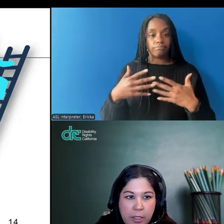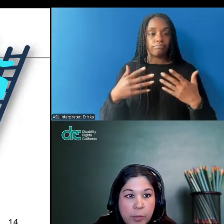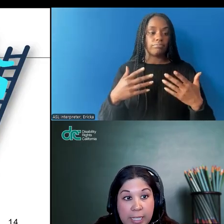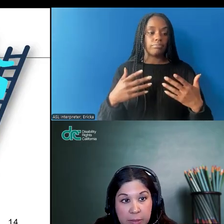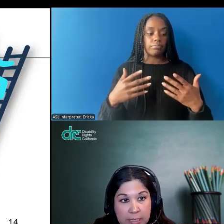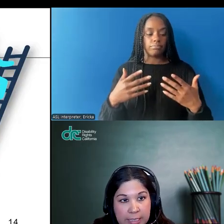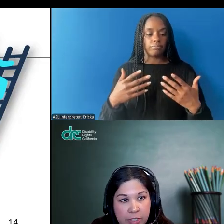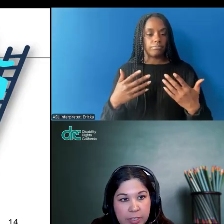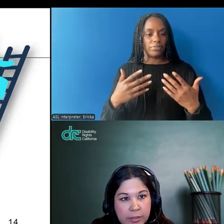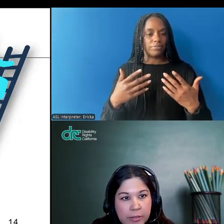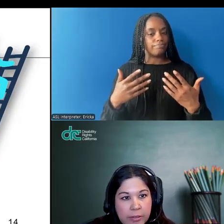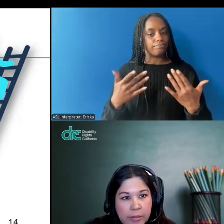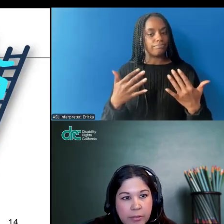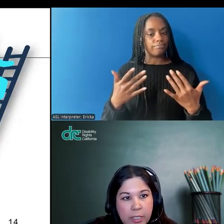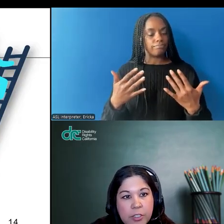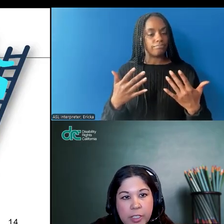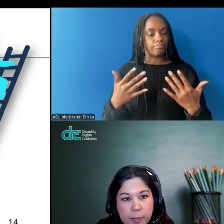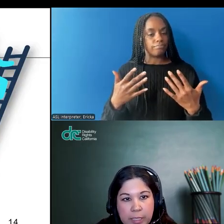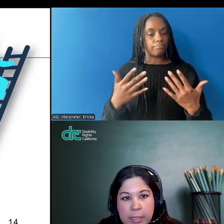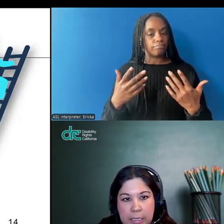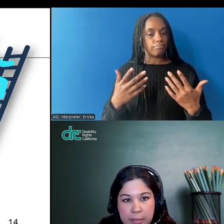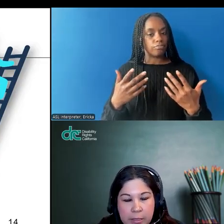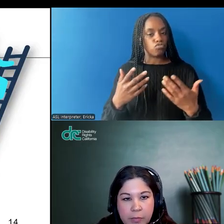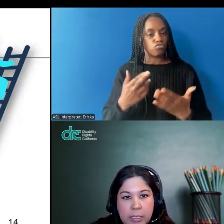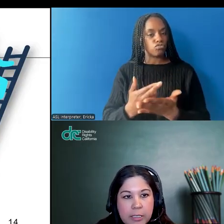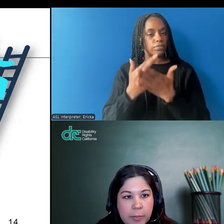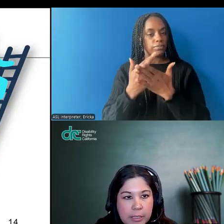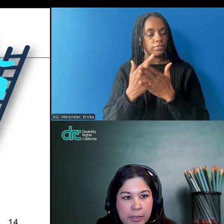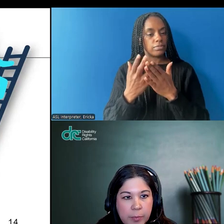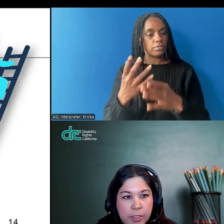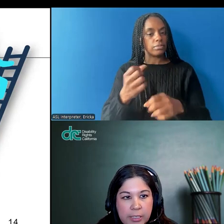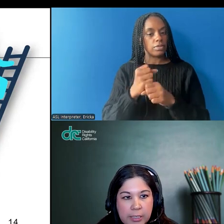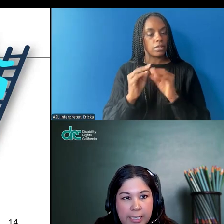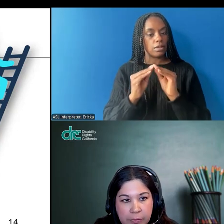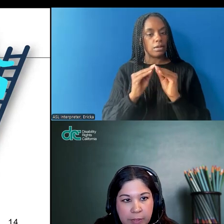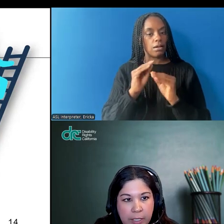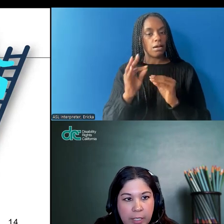Rehabilitation achievement and maintenance of an independent productive life?